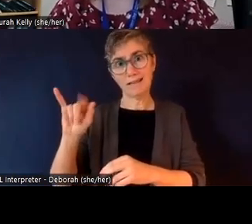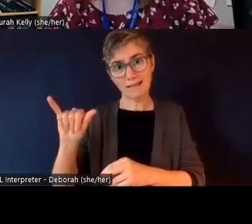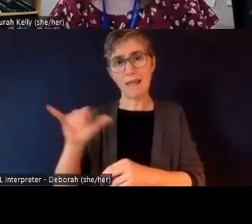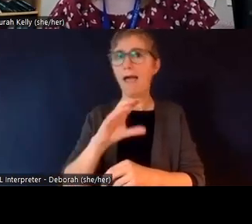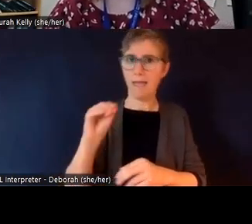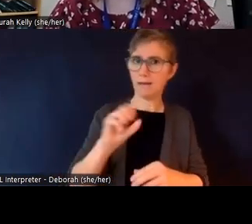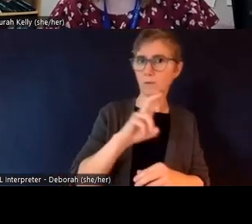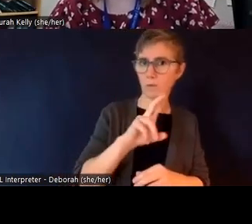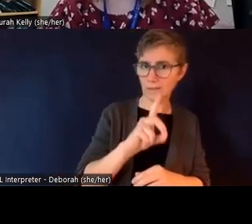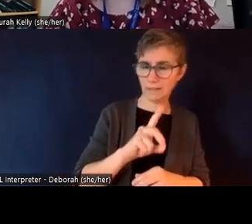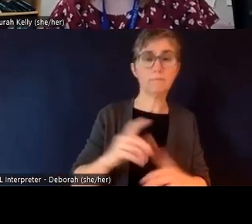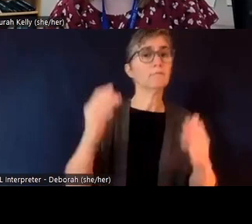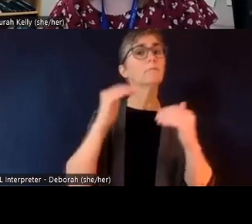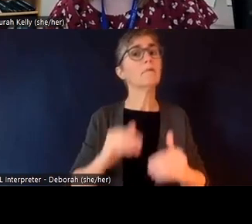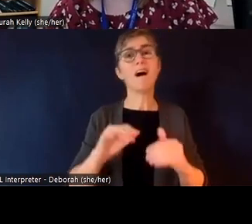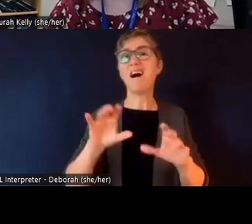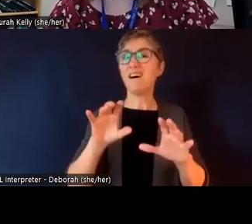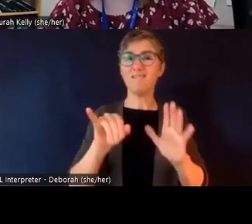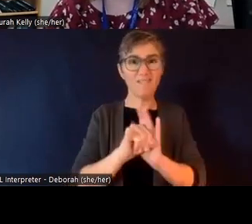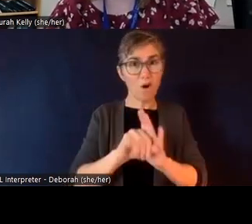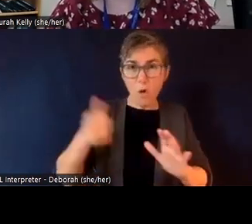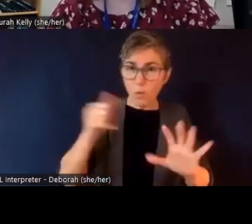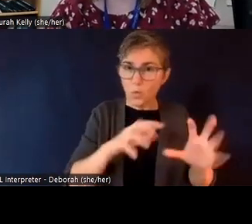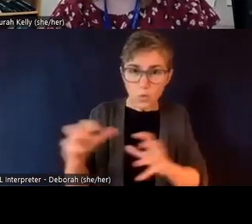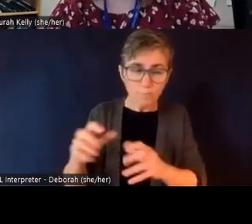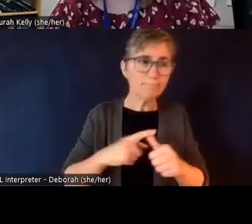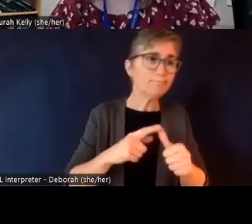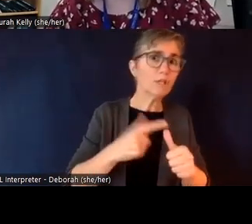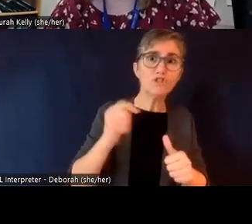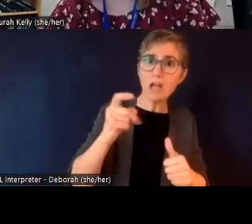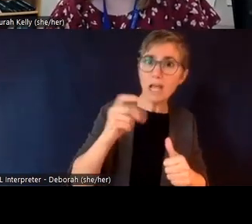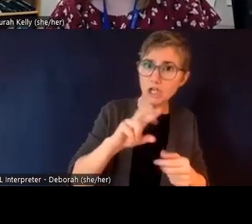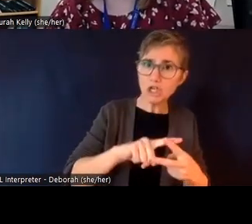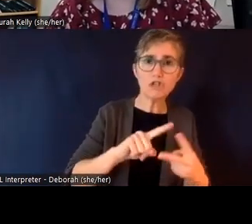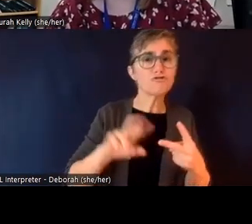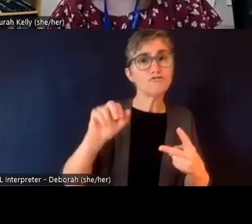based on gender, sexuality, and race and ethnicity who may be at higher risk of